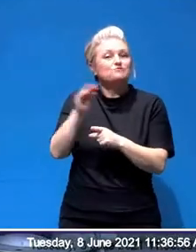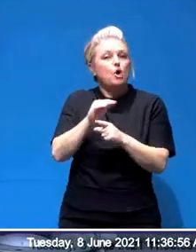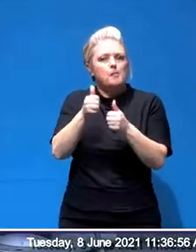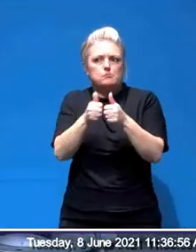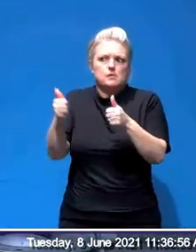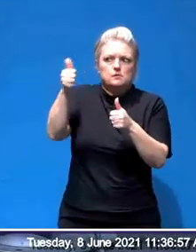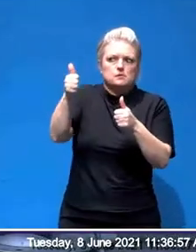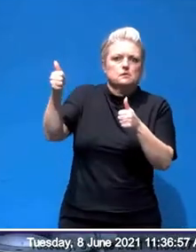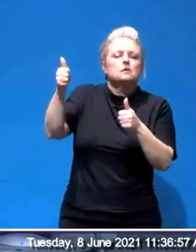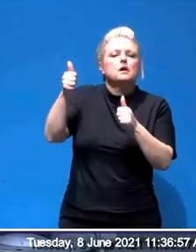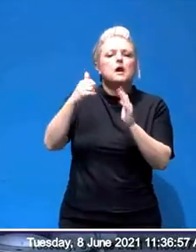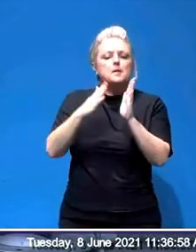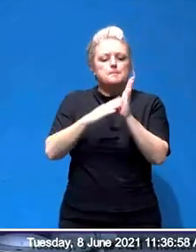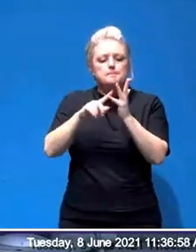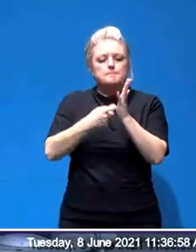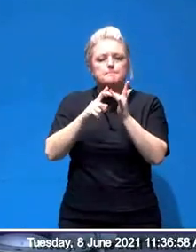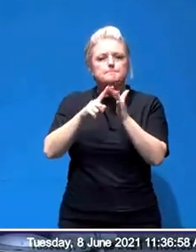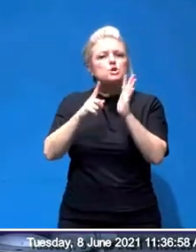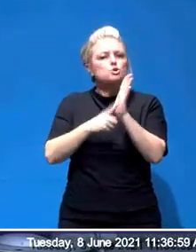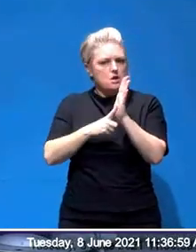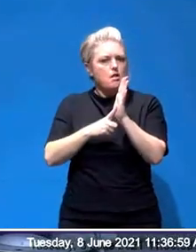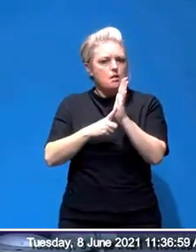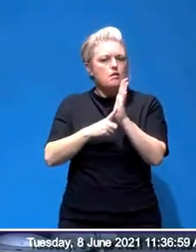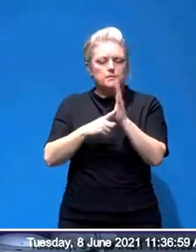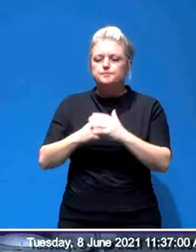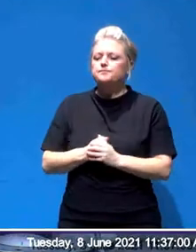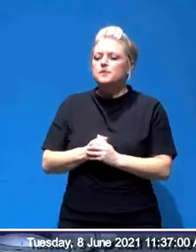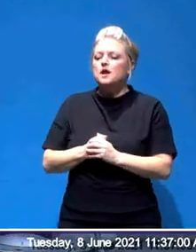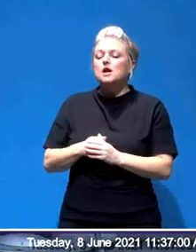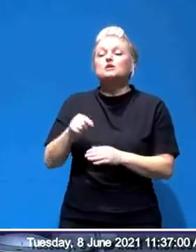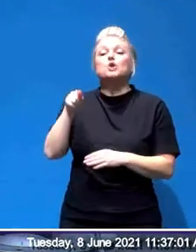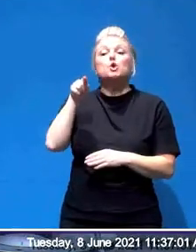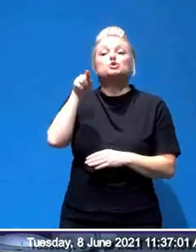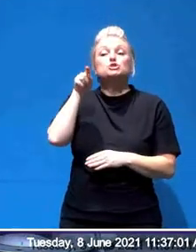She in her statement says she instructed the regional manager to reimburse you